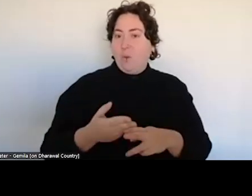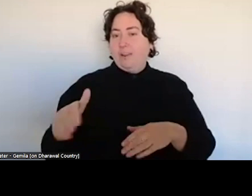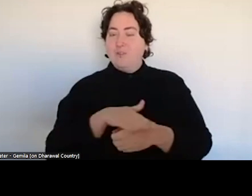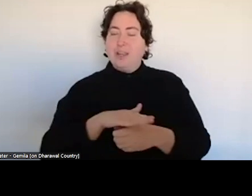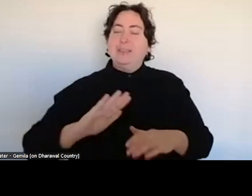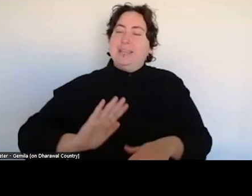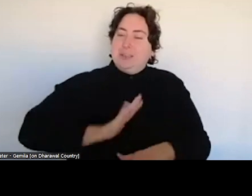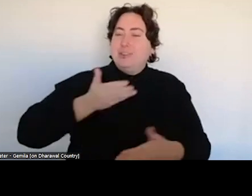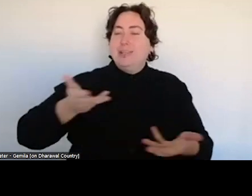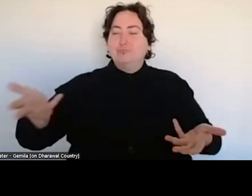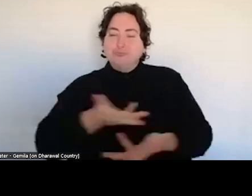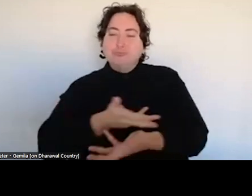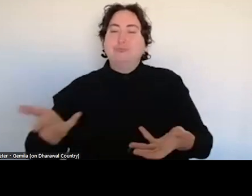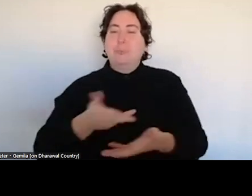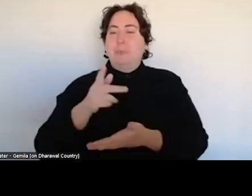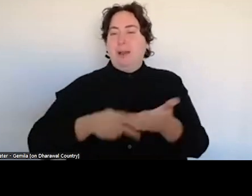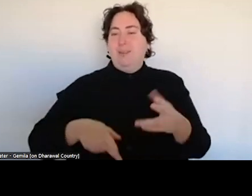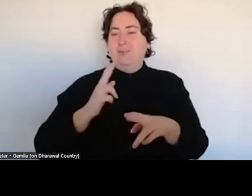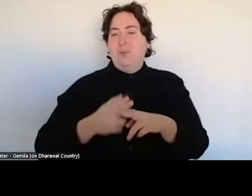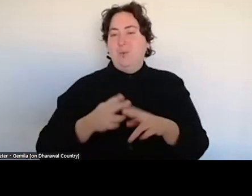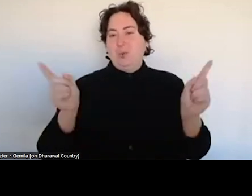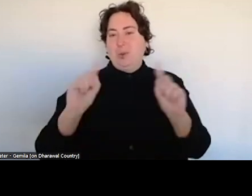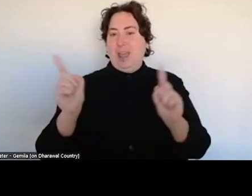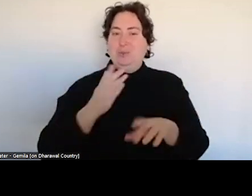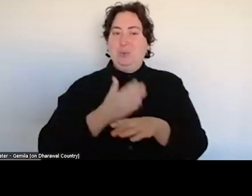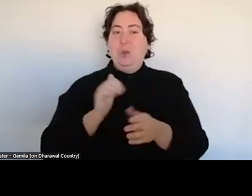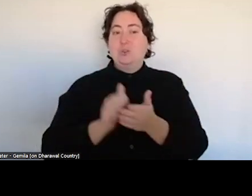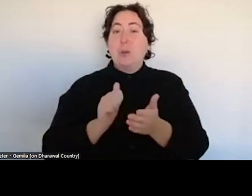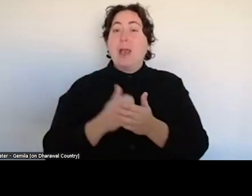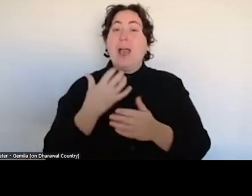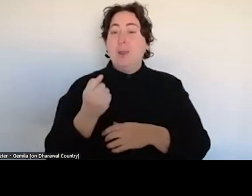today's workshop. I did have a final slide that I would like to show but